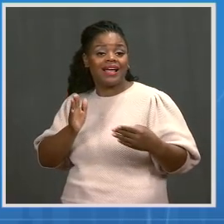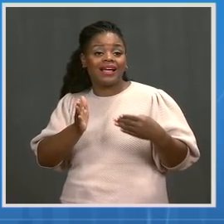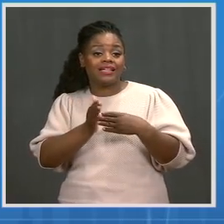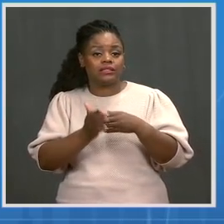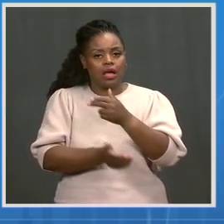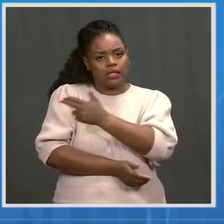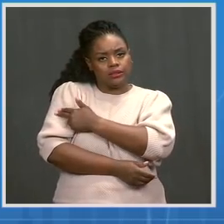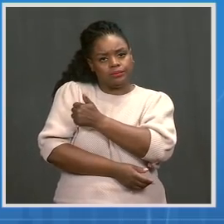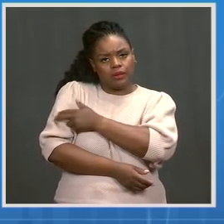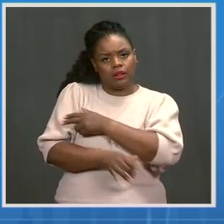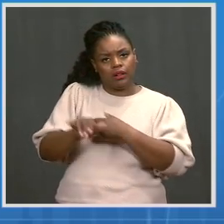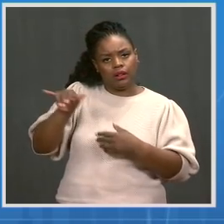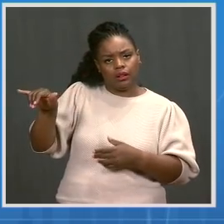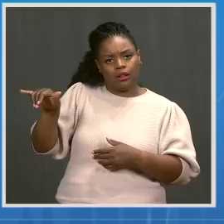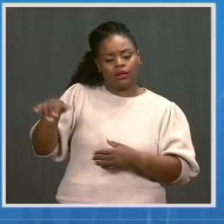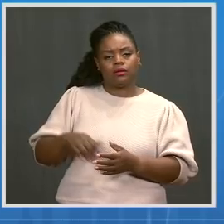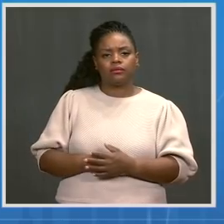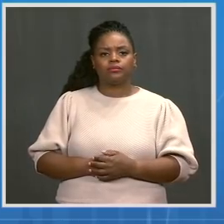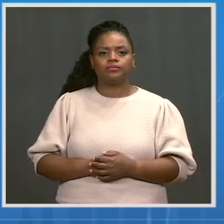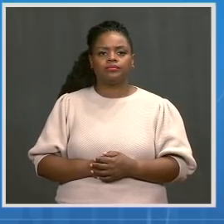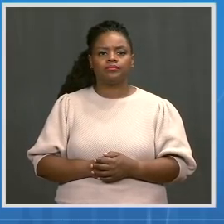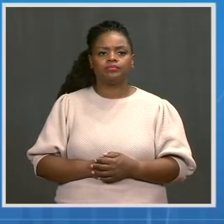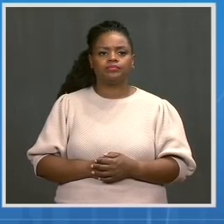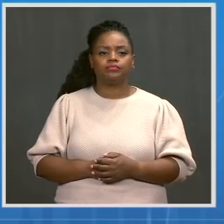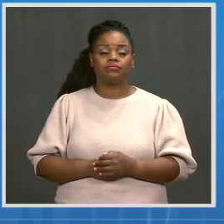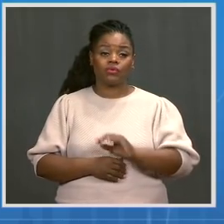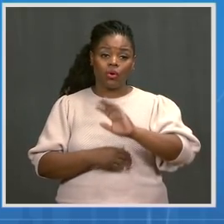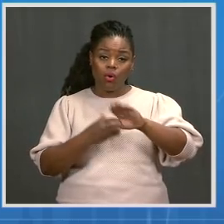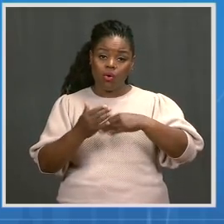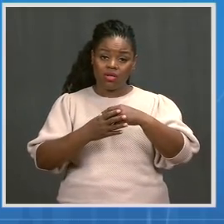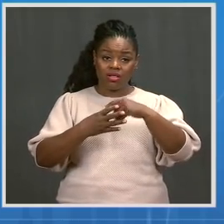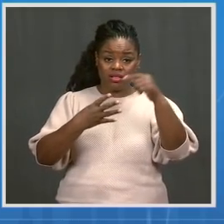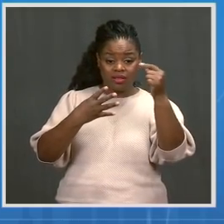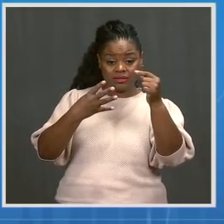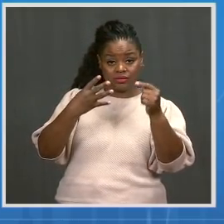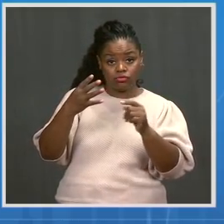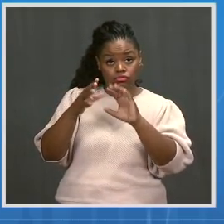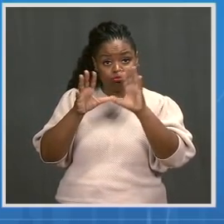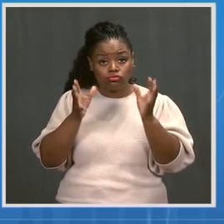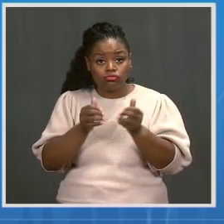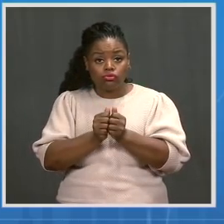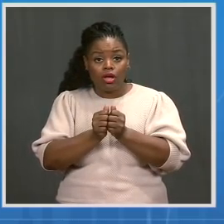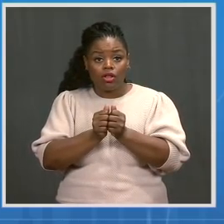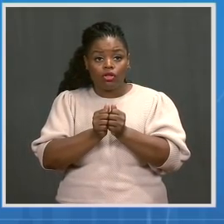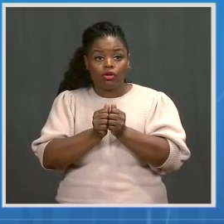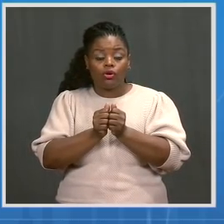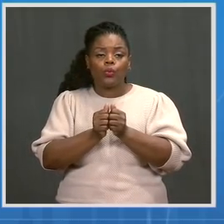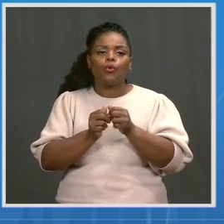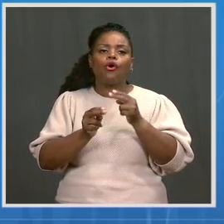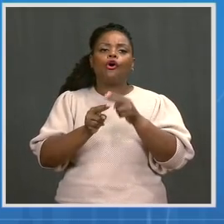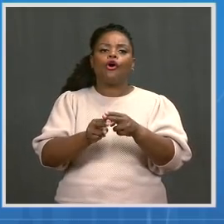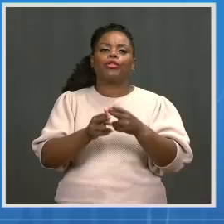You put all of these things together, and you come to what we would call a "self-evident conclusion."